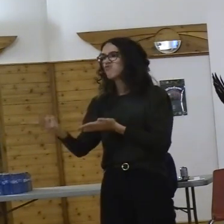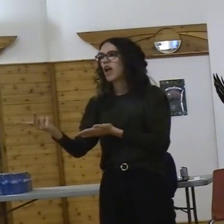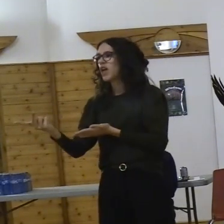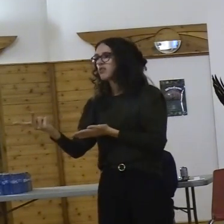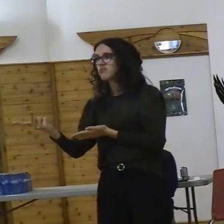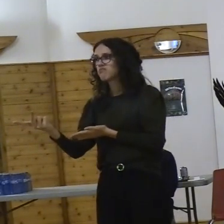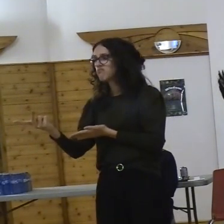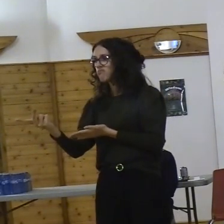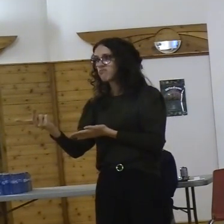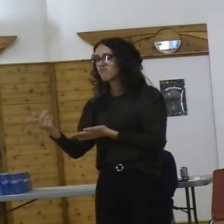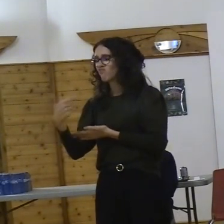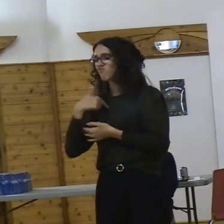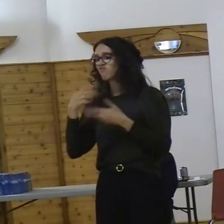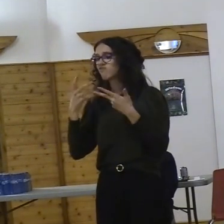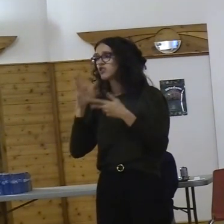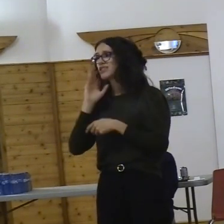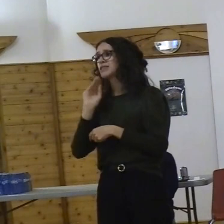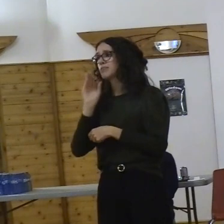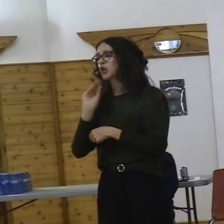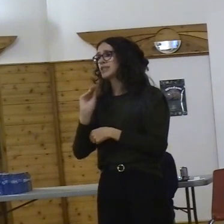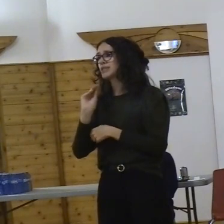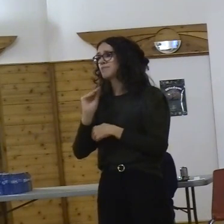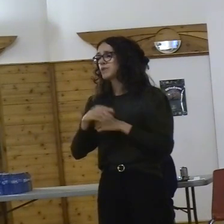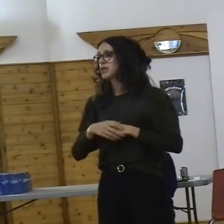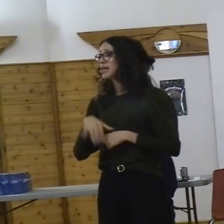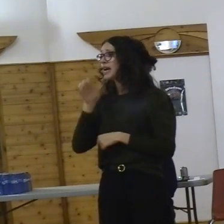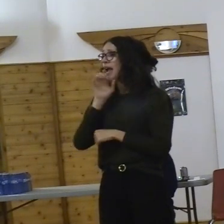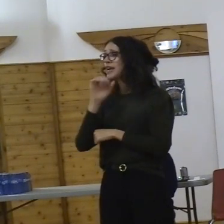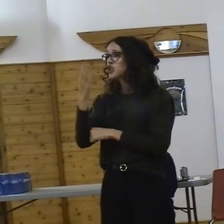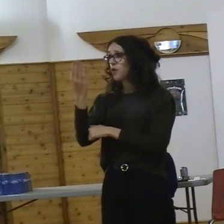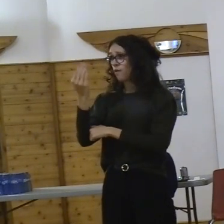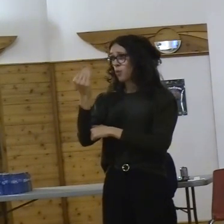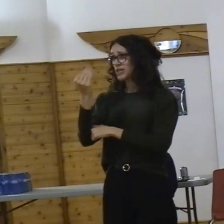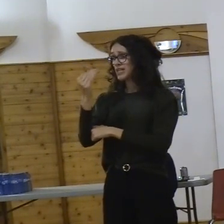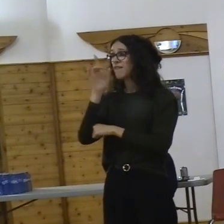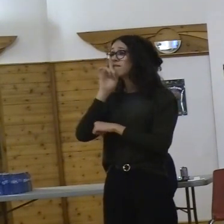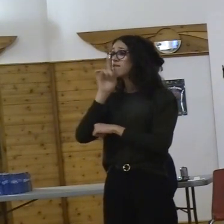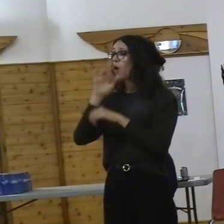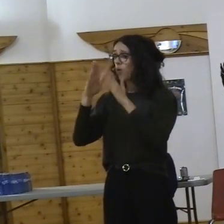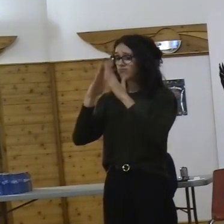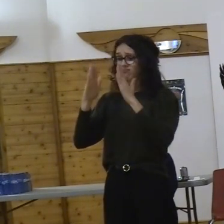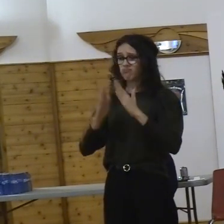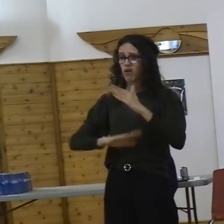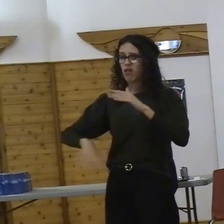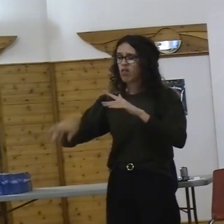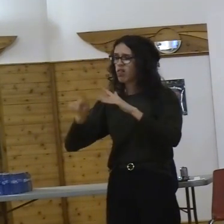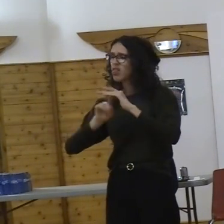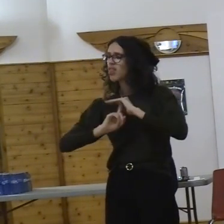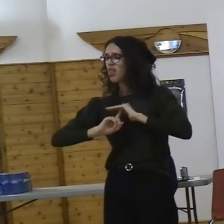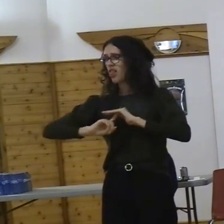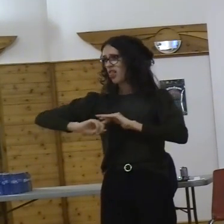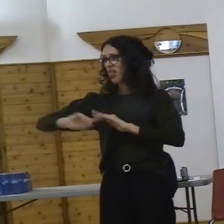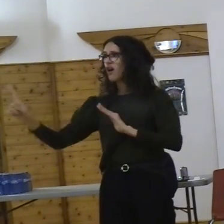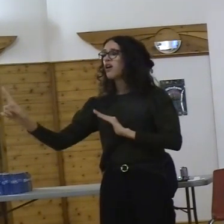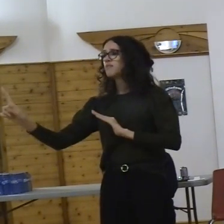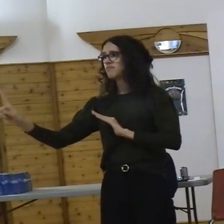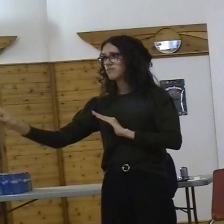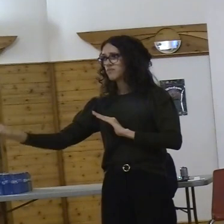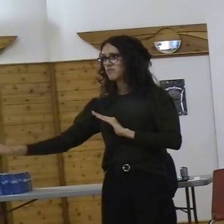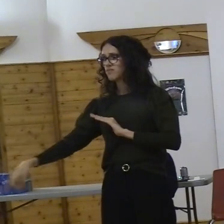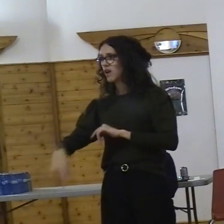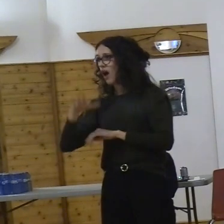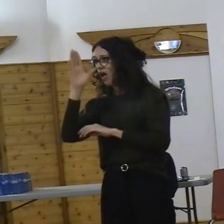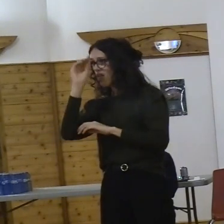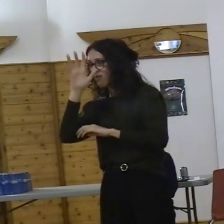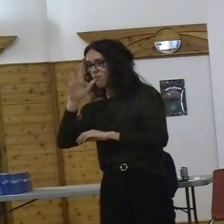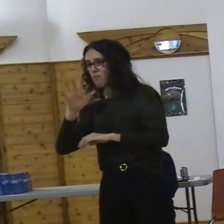I was fourteen when I ran away from my foster home, but the men down Main Street in Mercedes Benz asking me for sexual favors scared me.